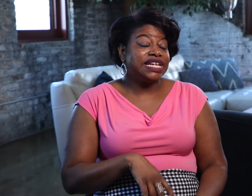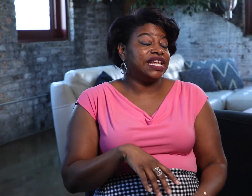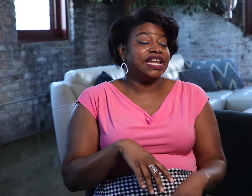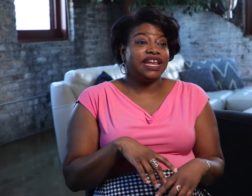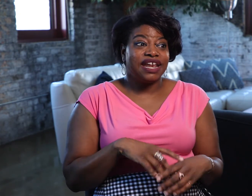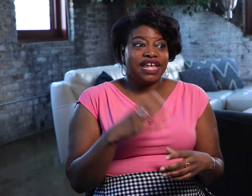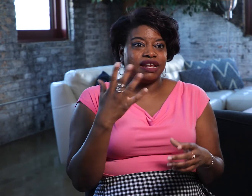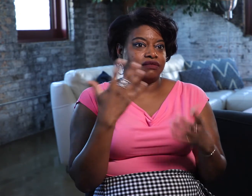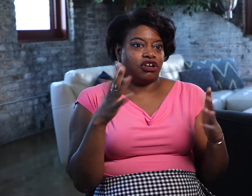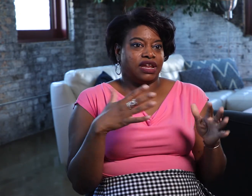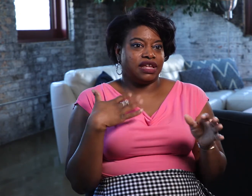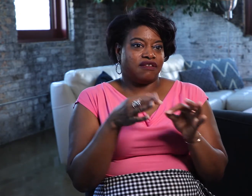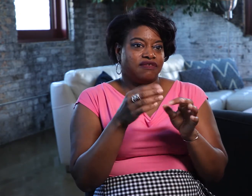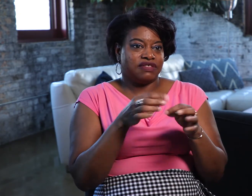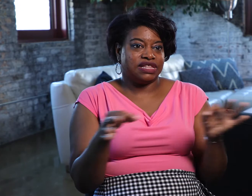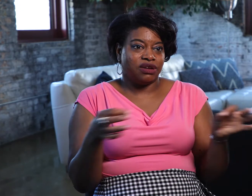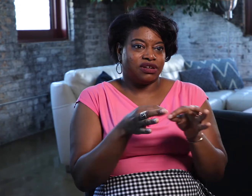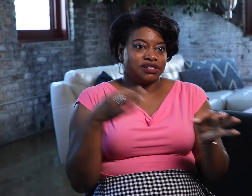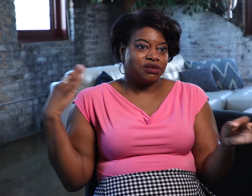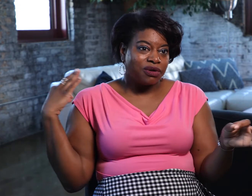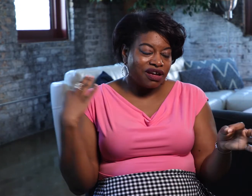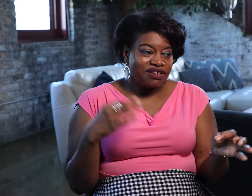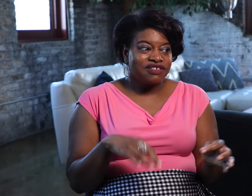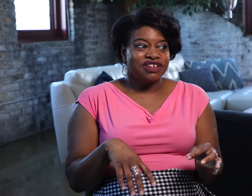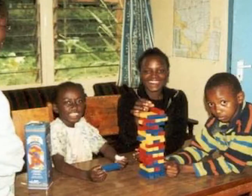years of age with significant language deprivation and delays.